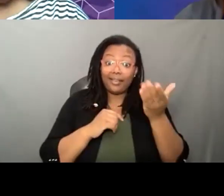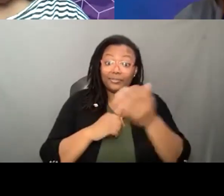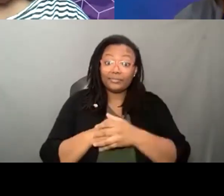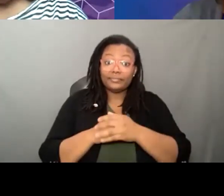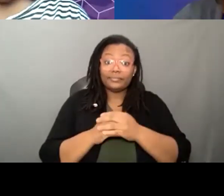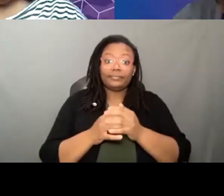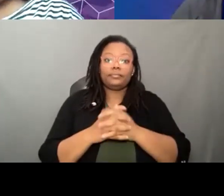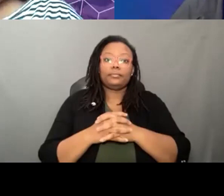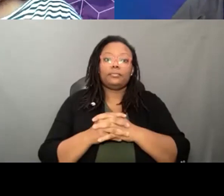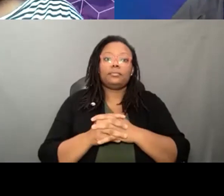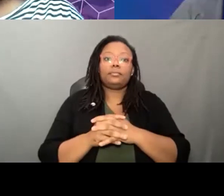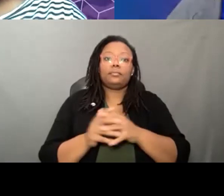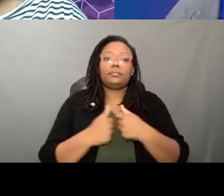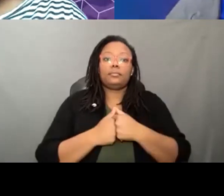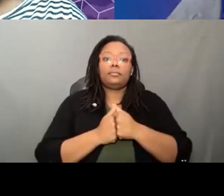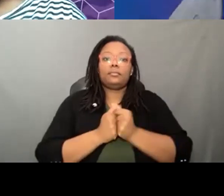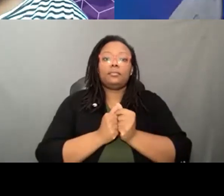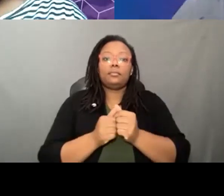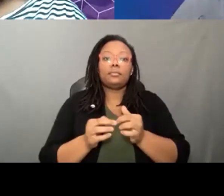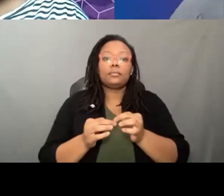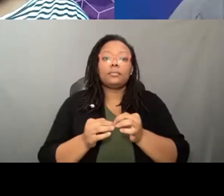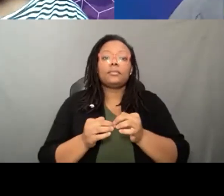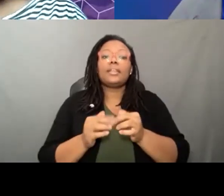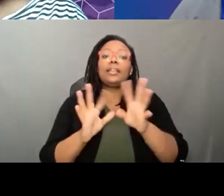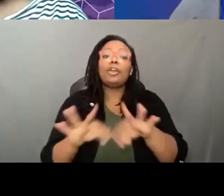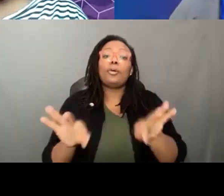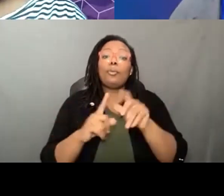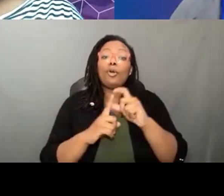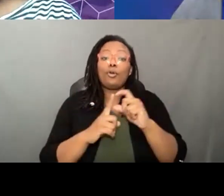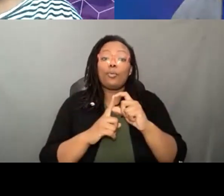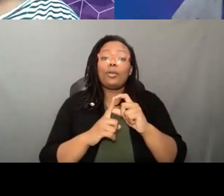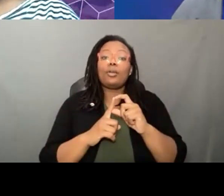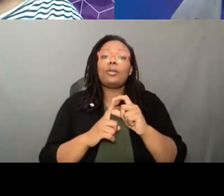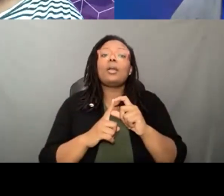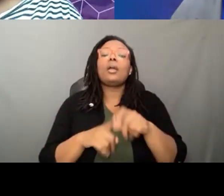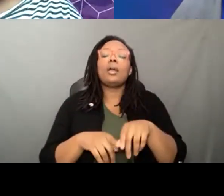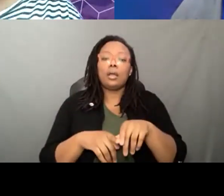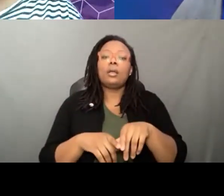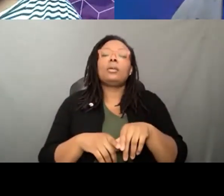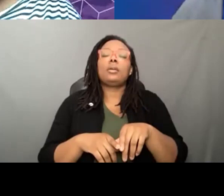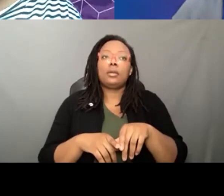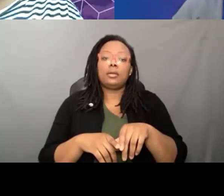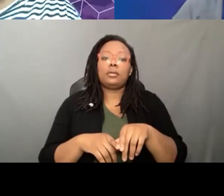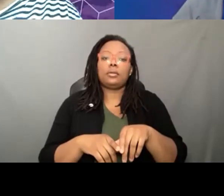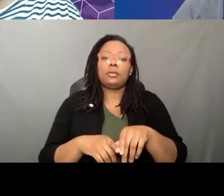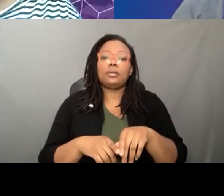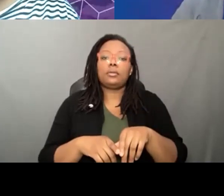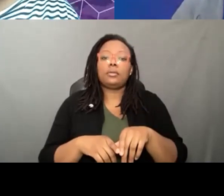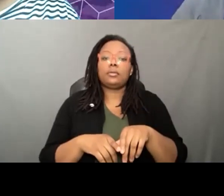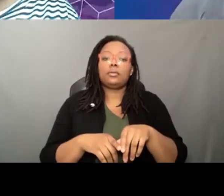So definitely, the keyword here is they're necessary. They're not just because you want them to, you know, look nice.